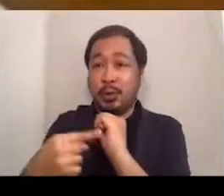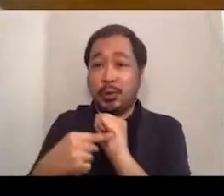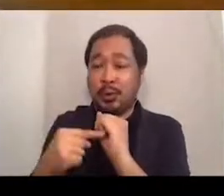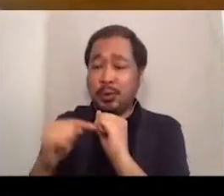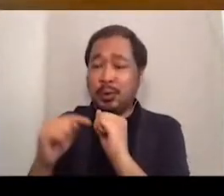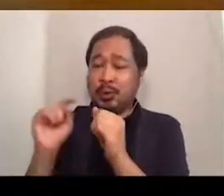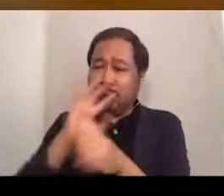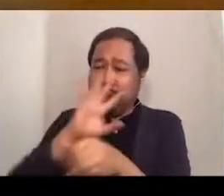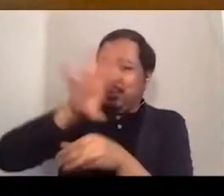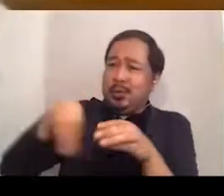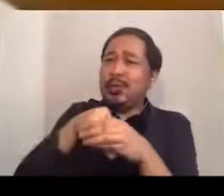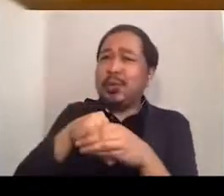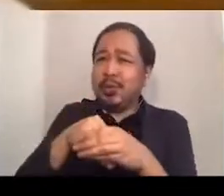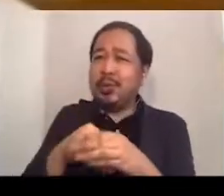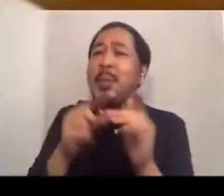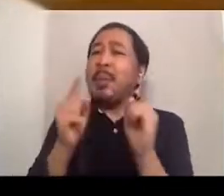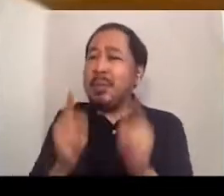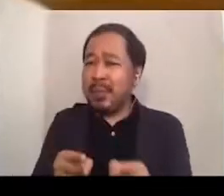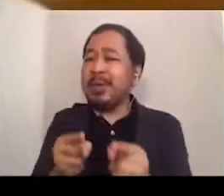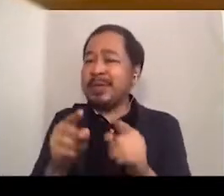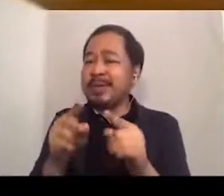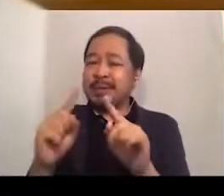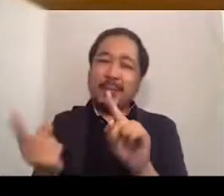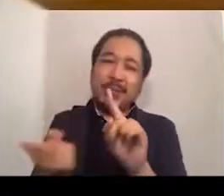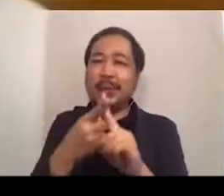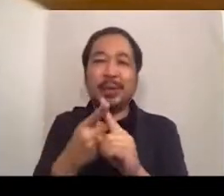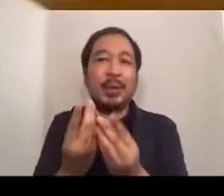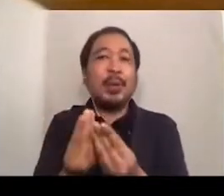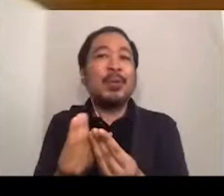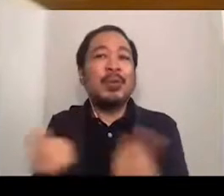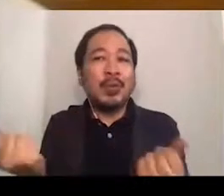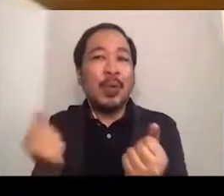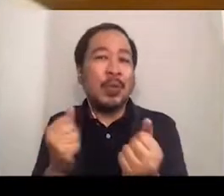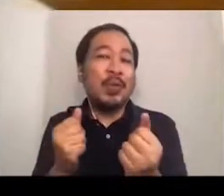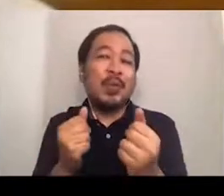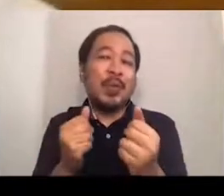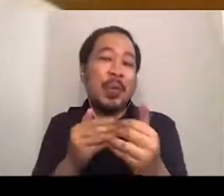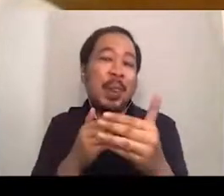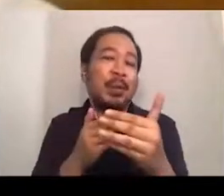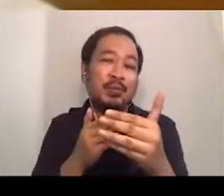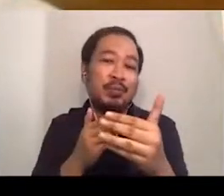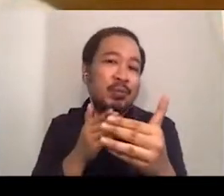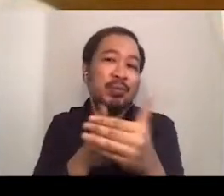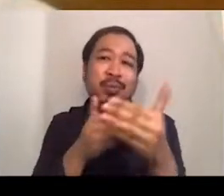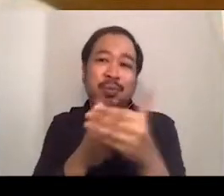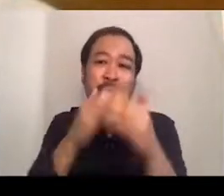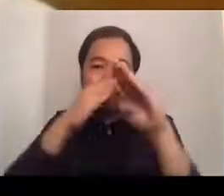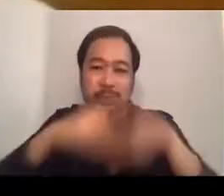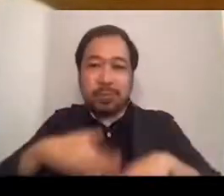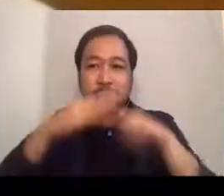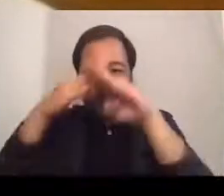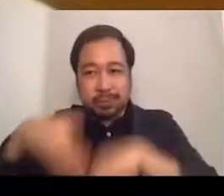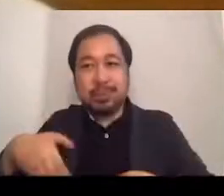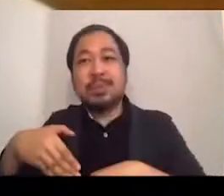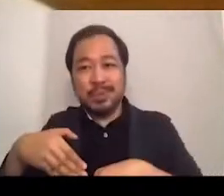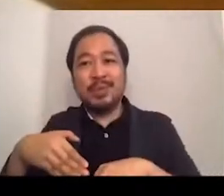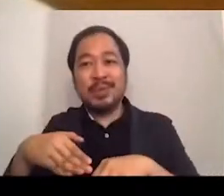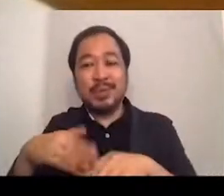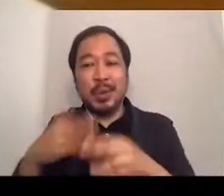that we are seeing right now as COVID-19. And in that regard, I would like to stress again